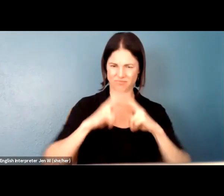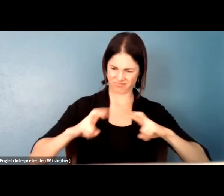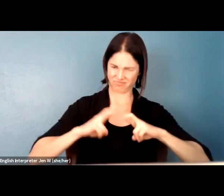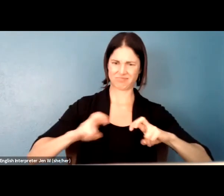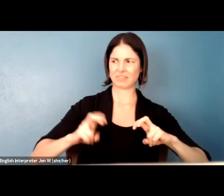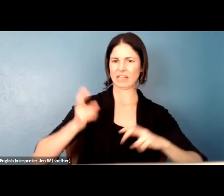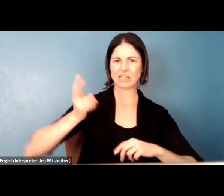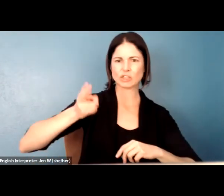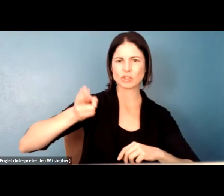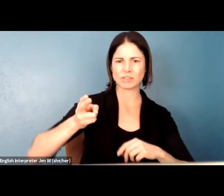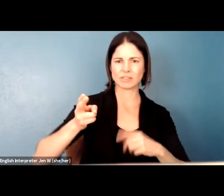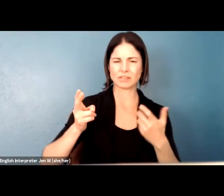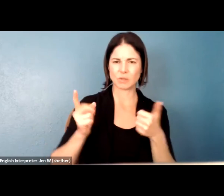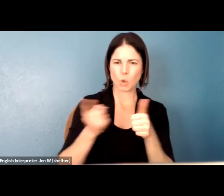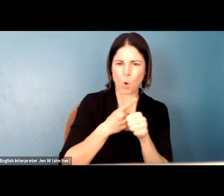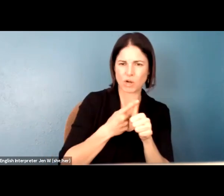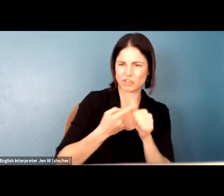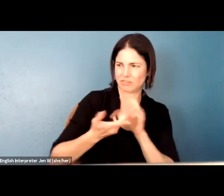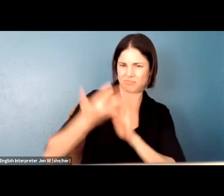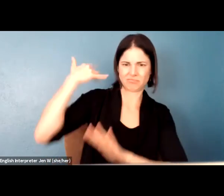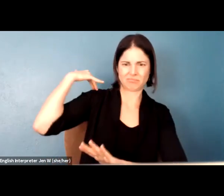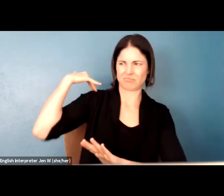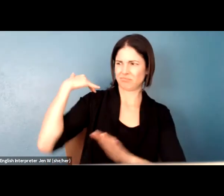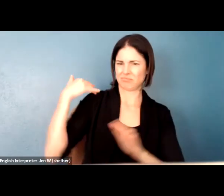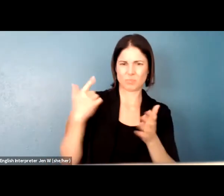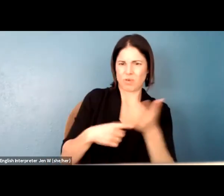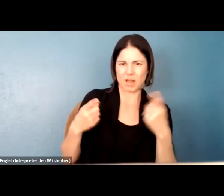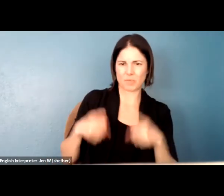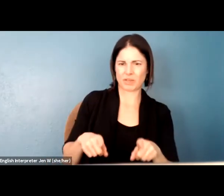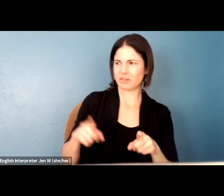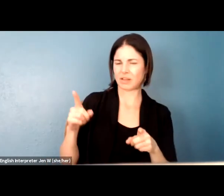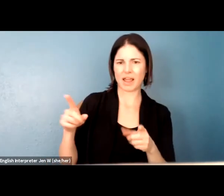its origins, and the ongoing nature of colonization, and